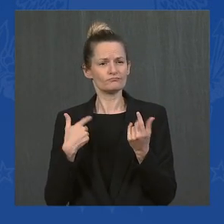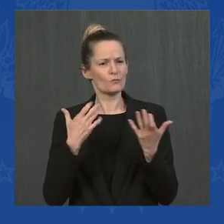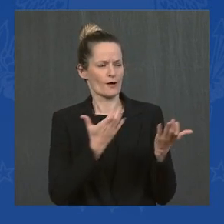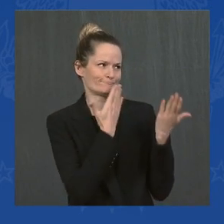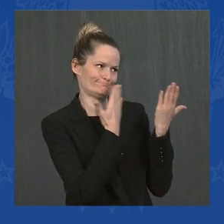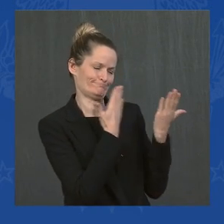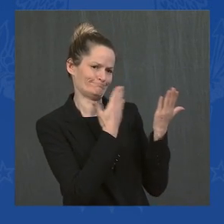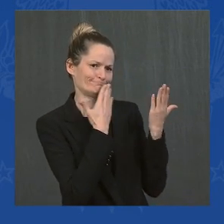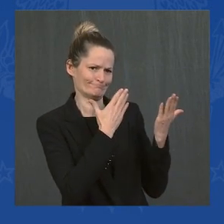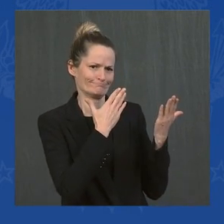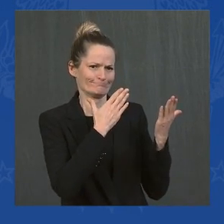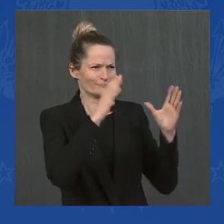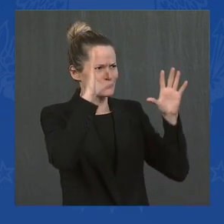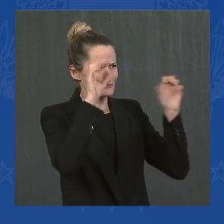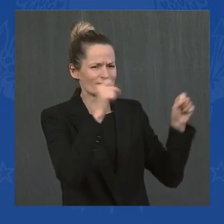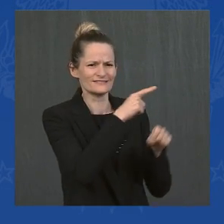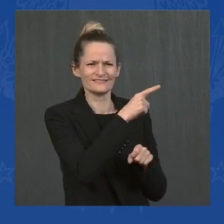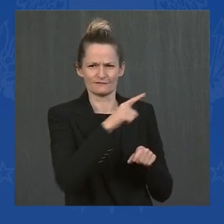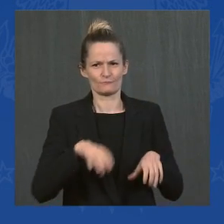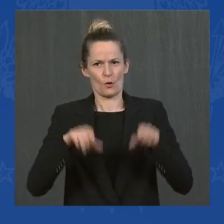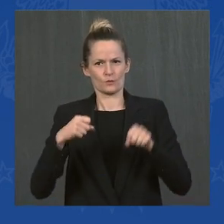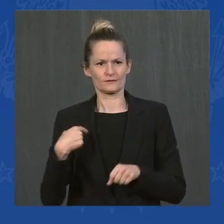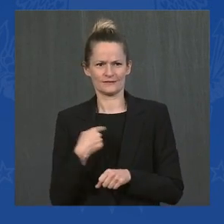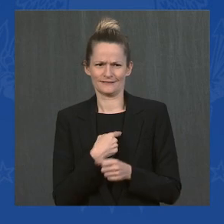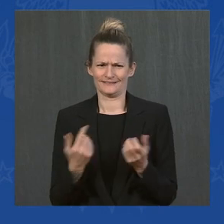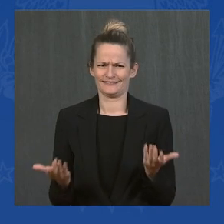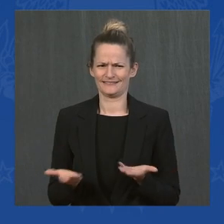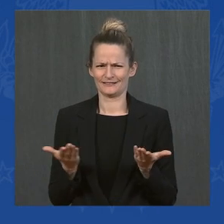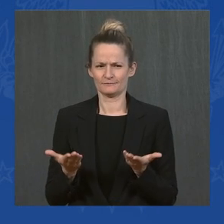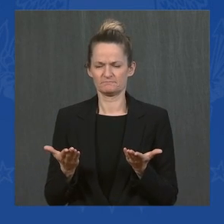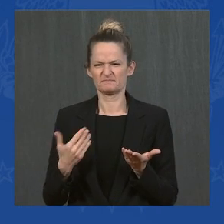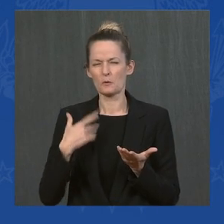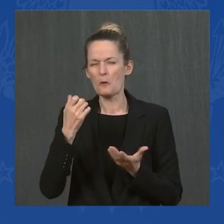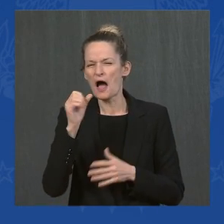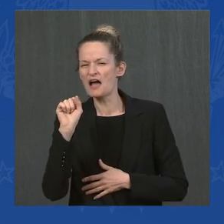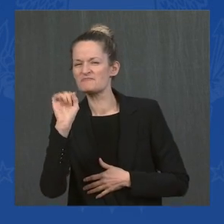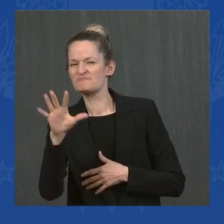We just got back in the green room and the president was talking to President Schueler